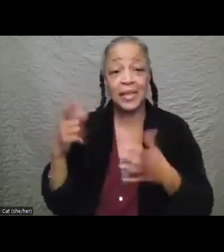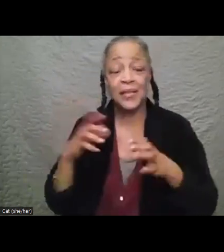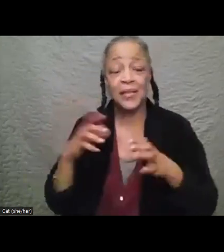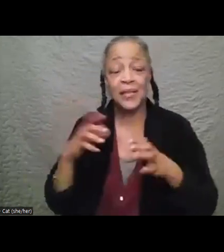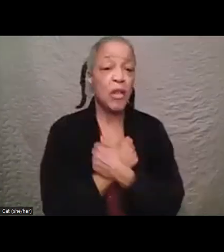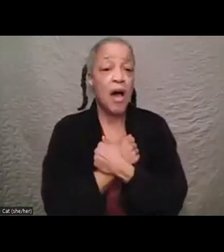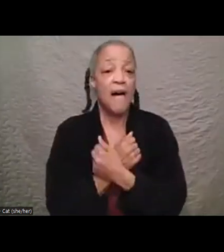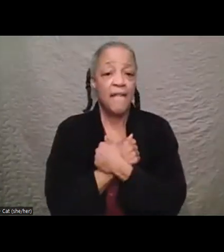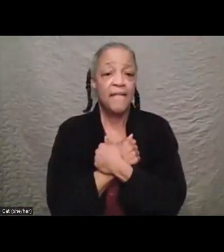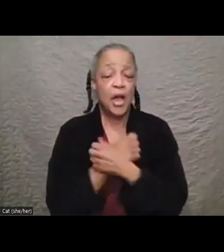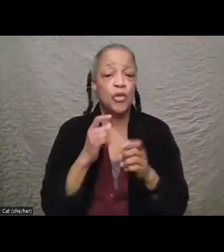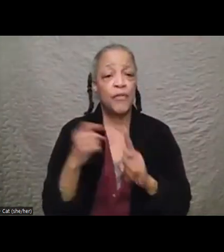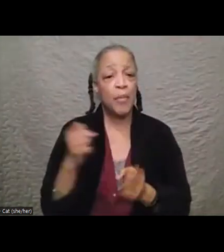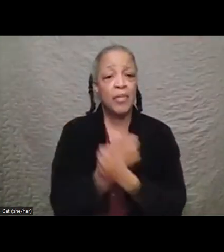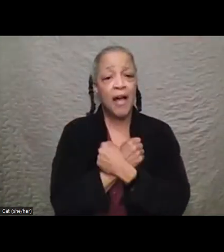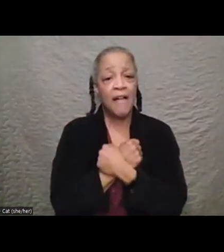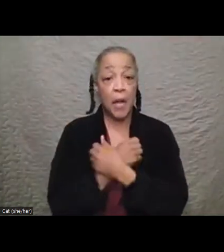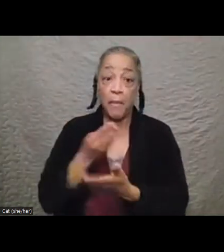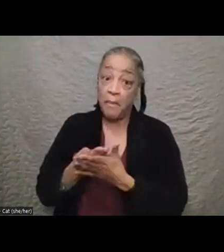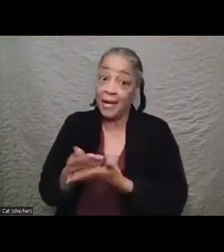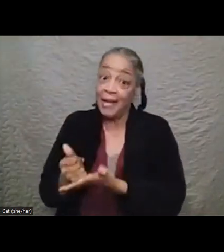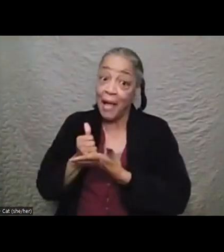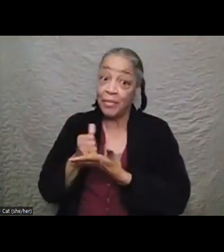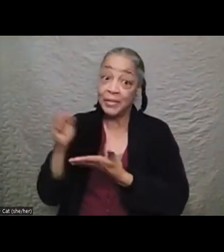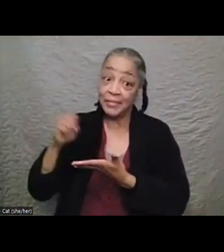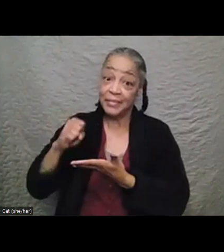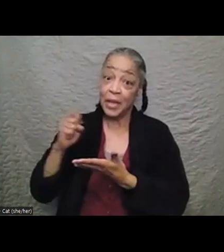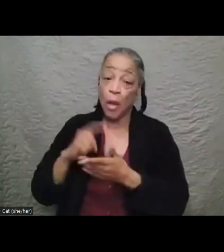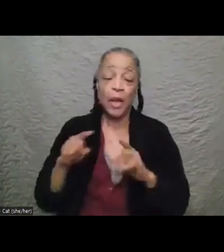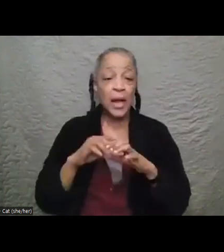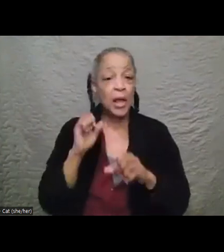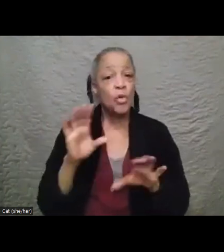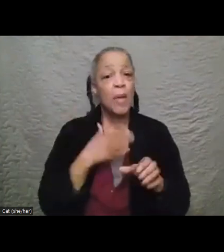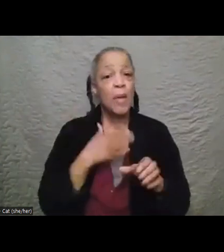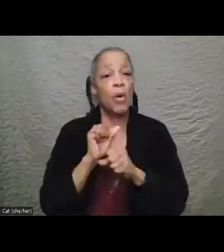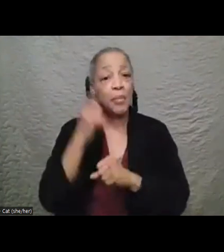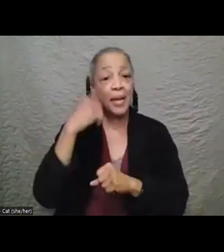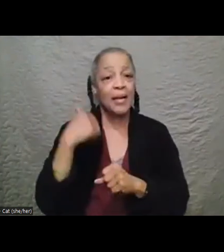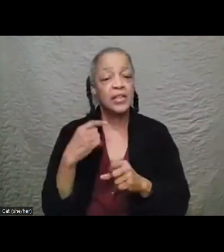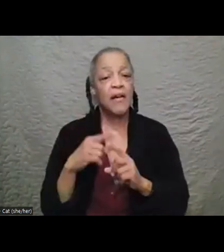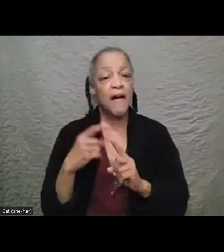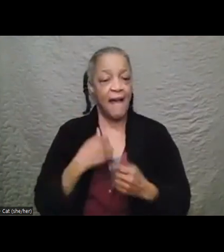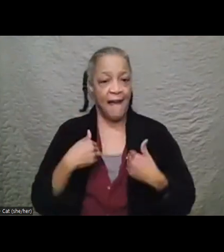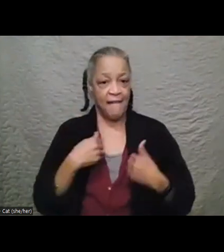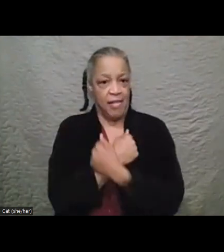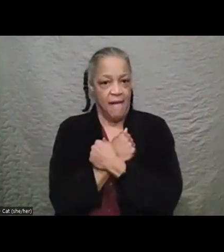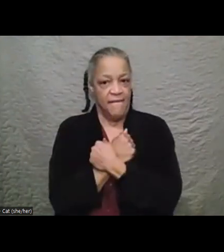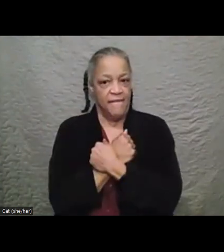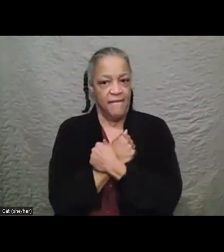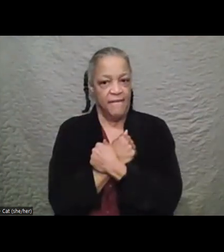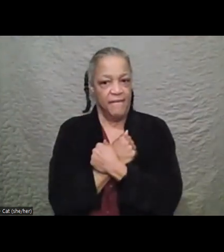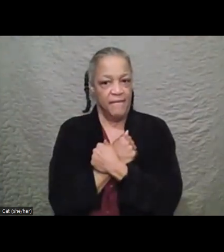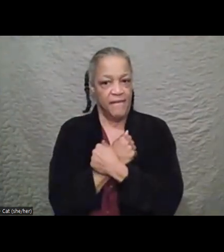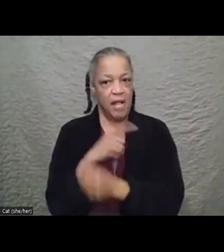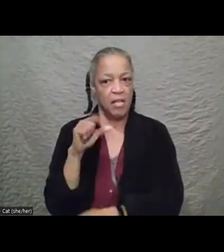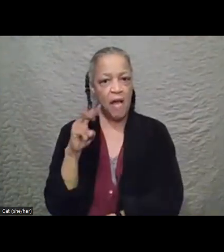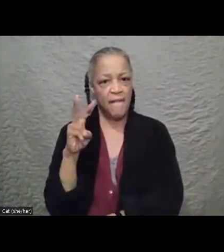Yes, money helps, but I do it out of love.